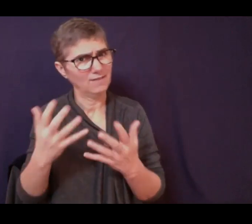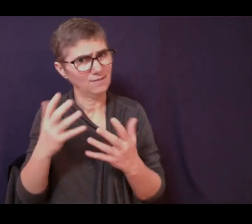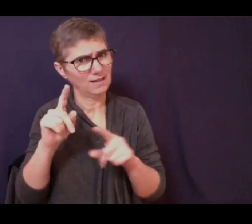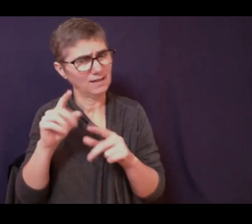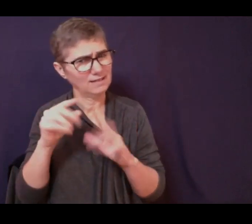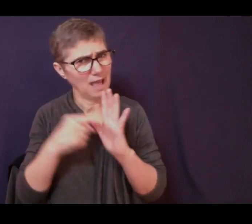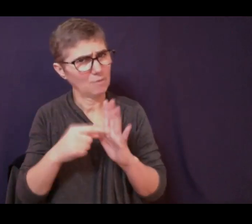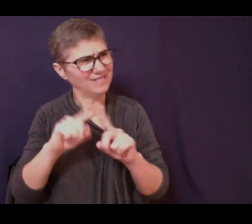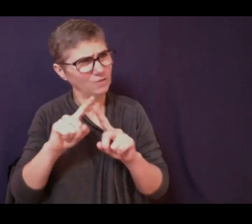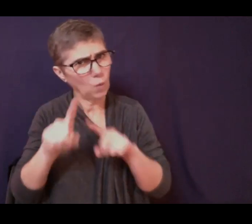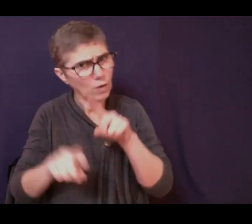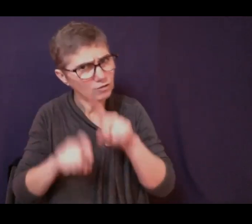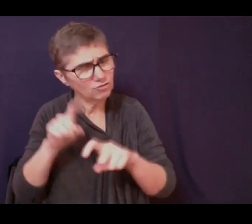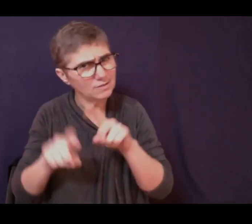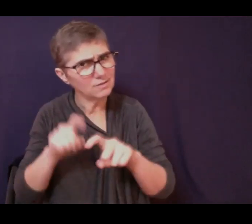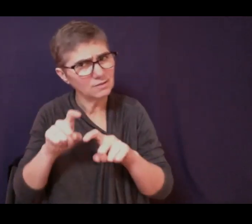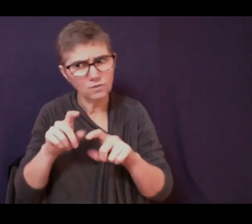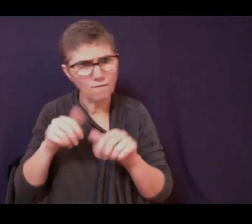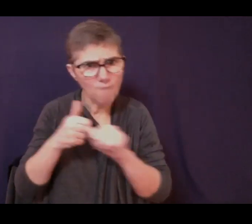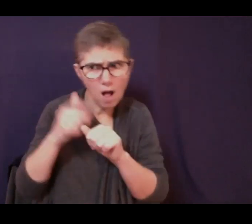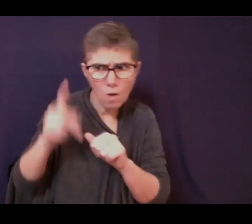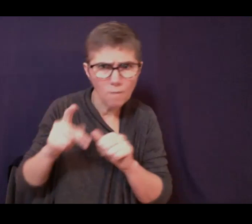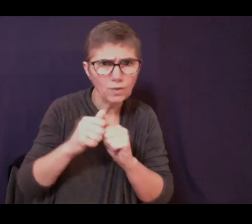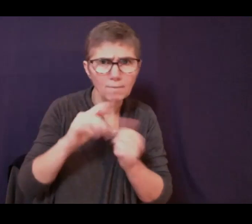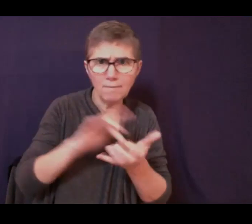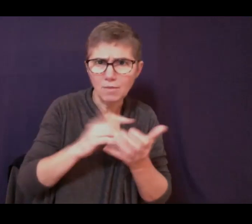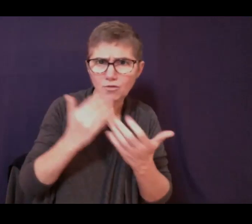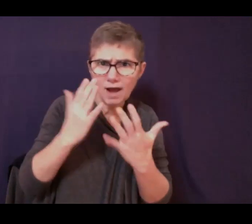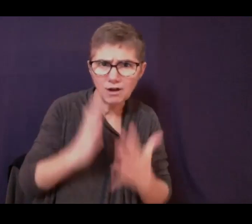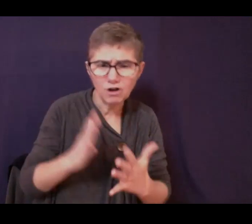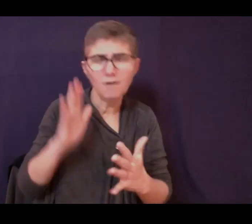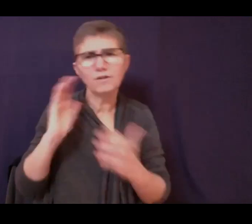to be following up with a medical provider about versus things that we shouldn't be asking?